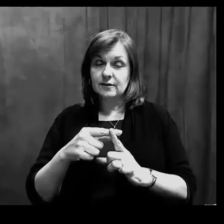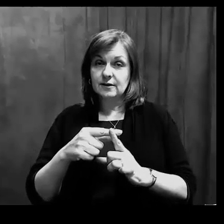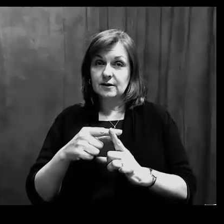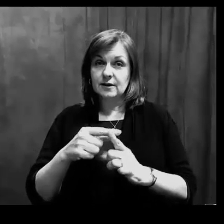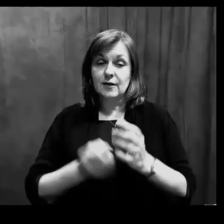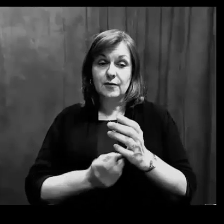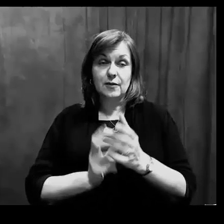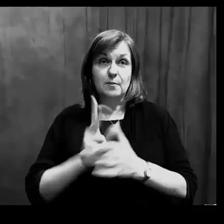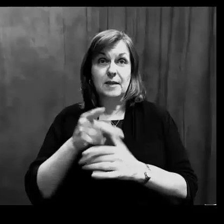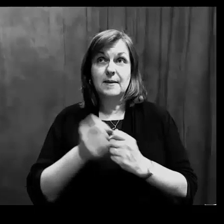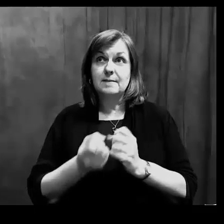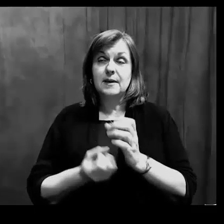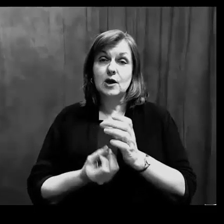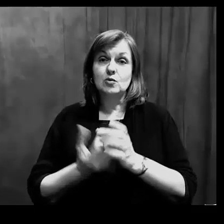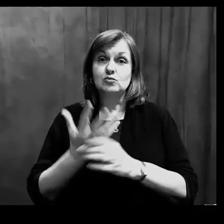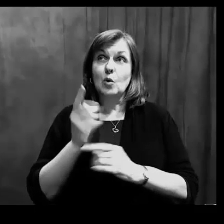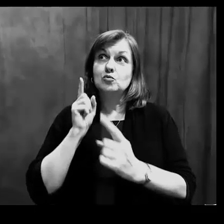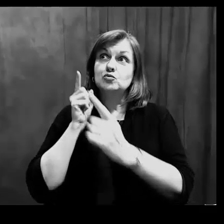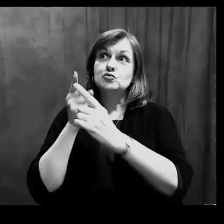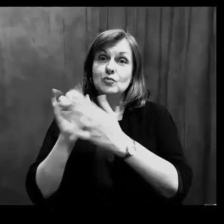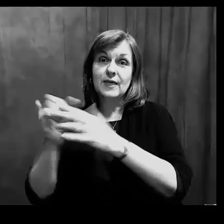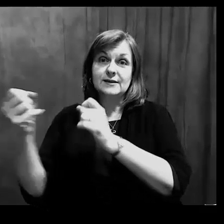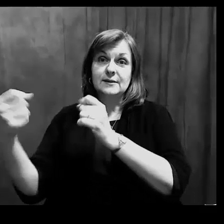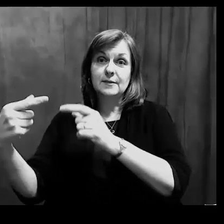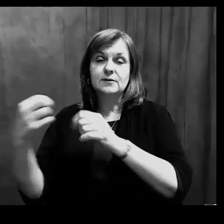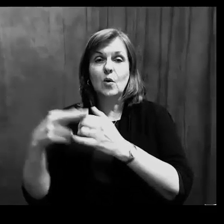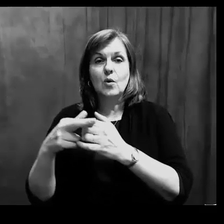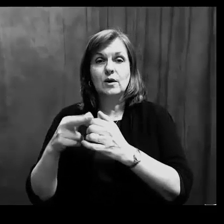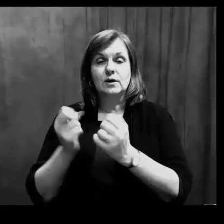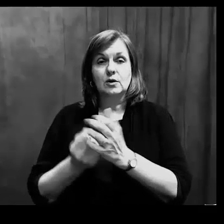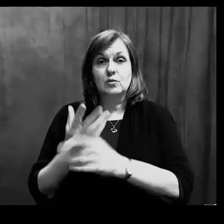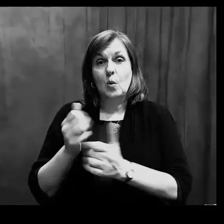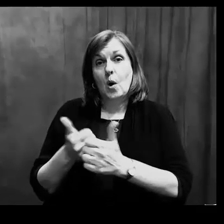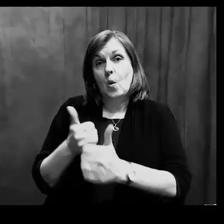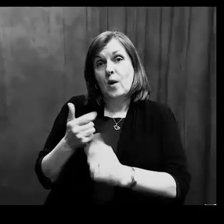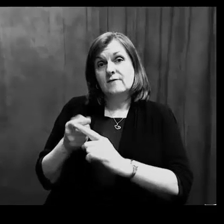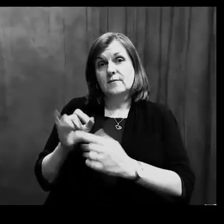the plants could grow toward set stimulus or they could be negative they could grow away from a